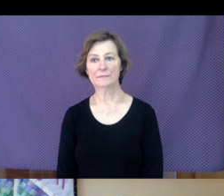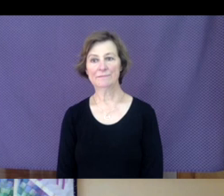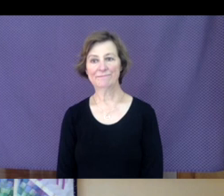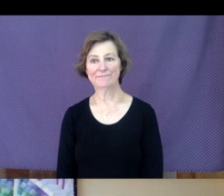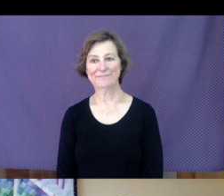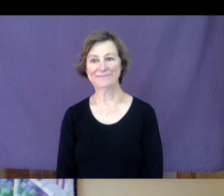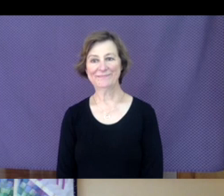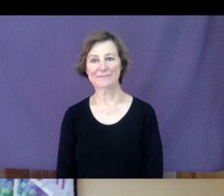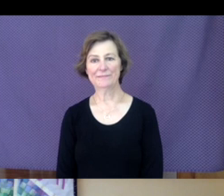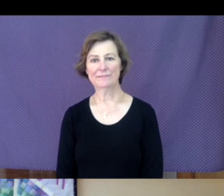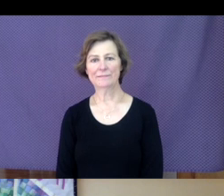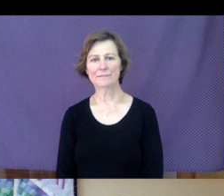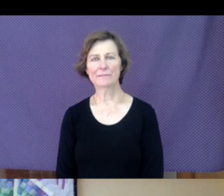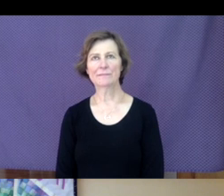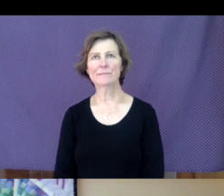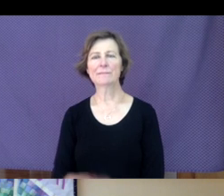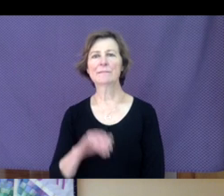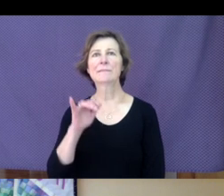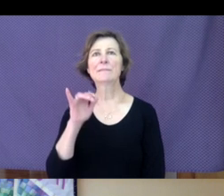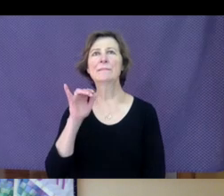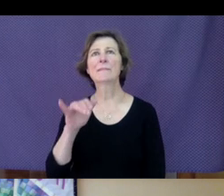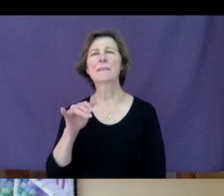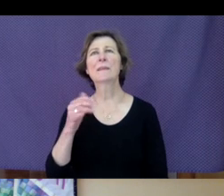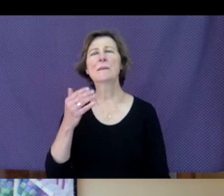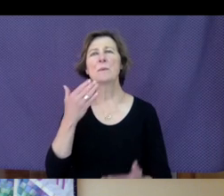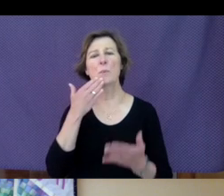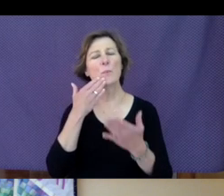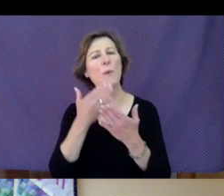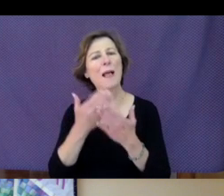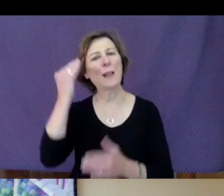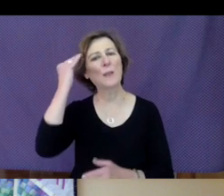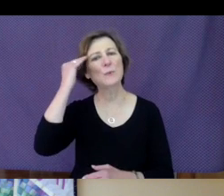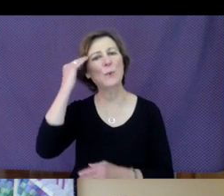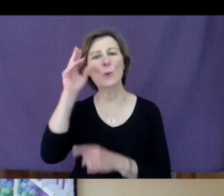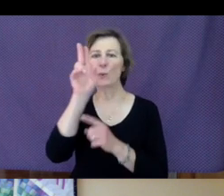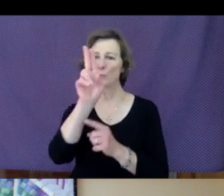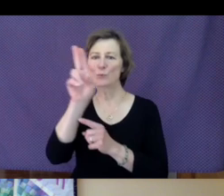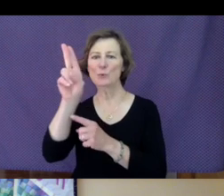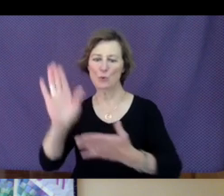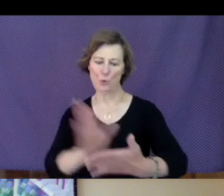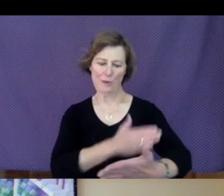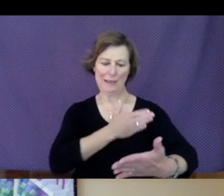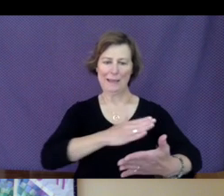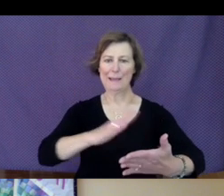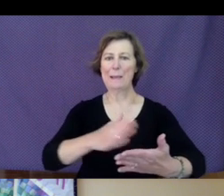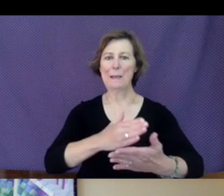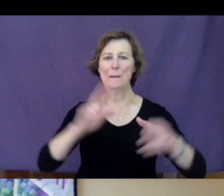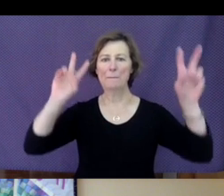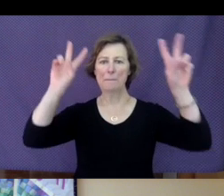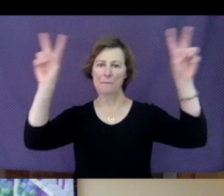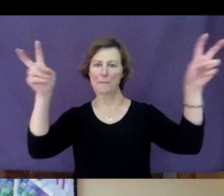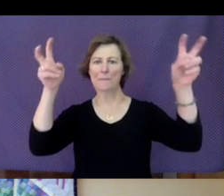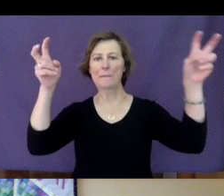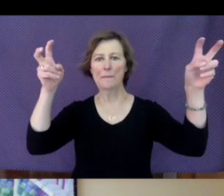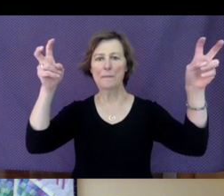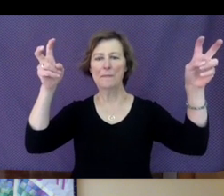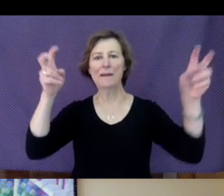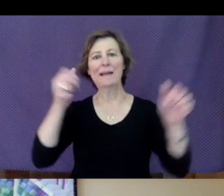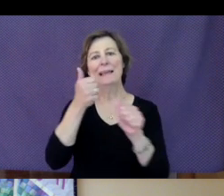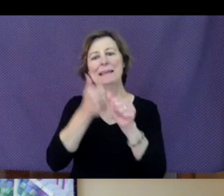There is a well-known UU hymn which says each night a child is born is a Holy night